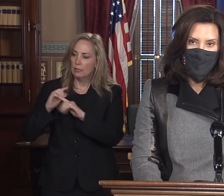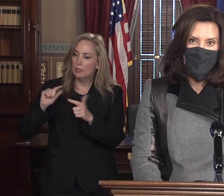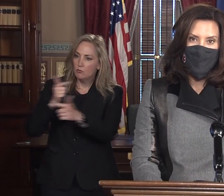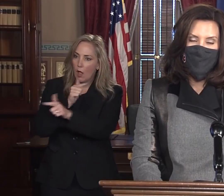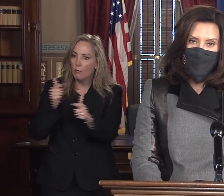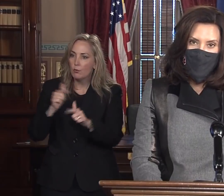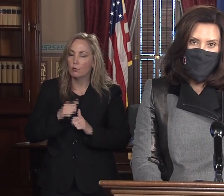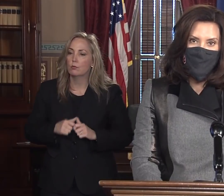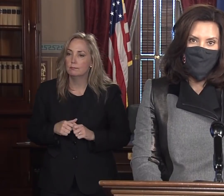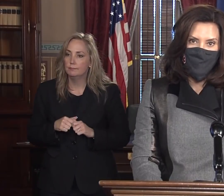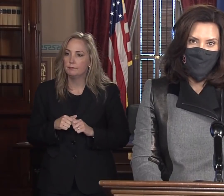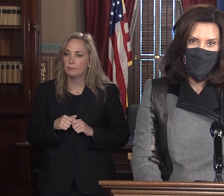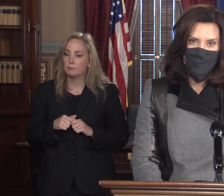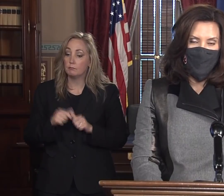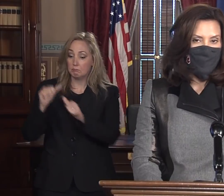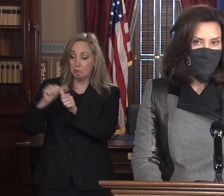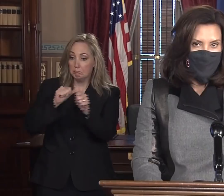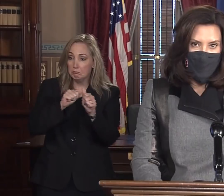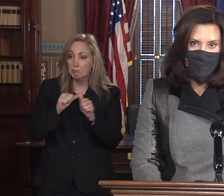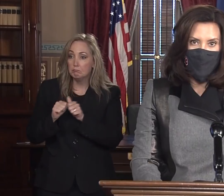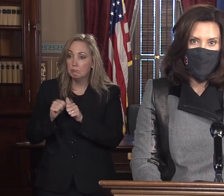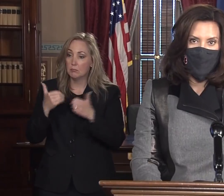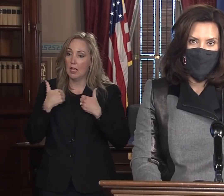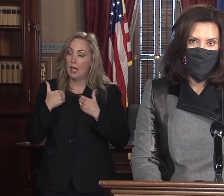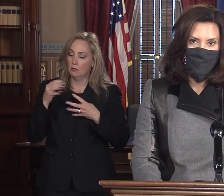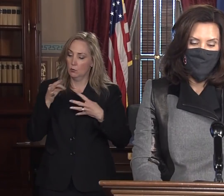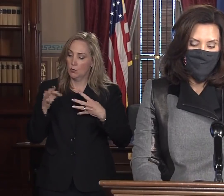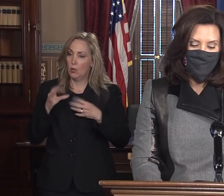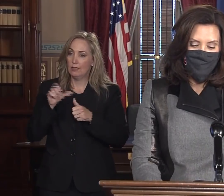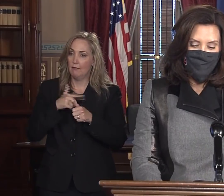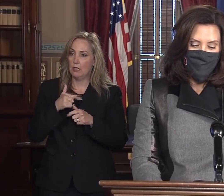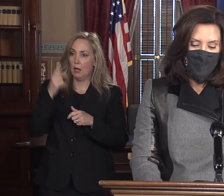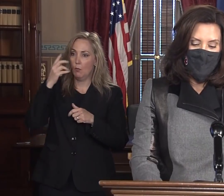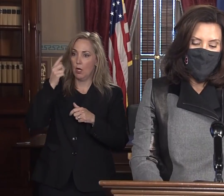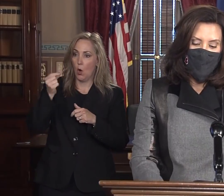ALL OF US CONTINUE TO HAVE A PERSONAL RESPONSIBILITY TO PROTECT EACH OTHER.